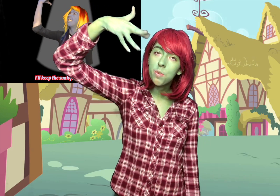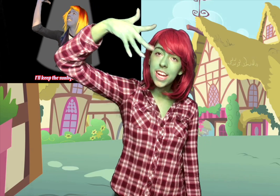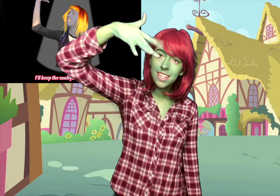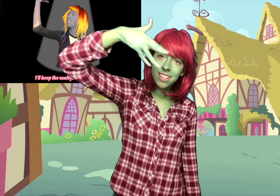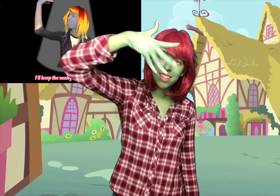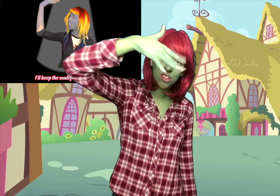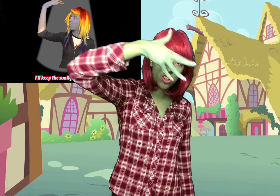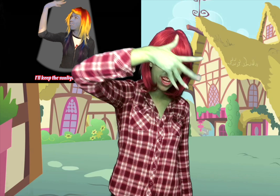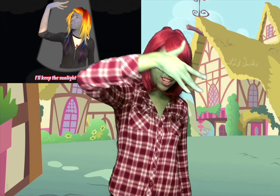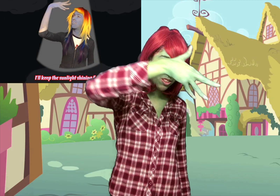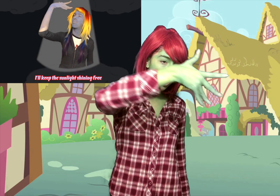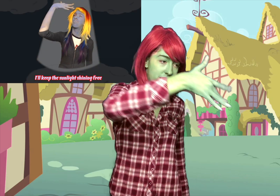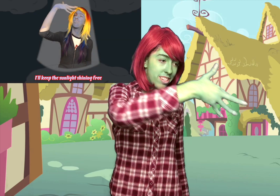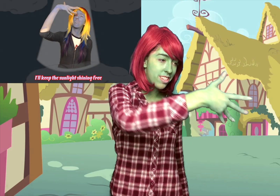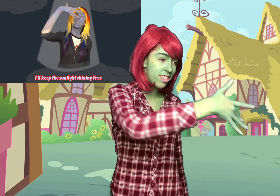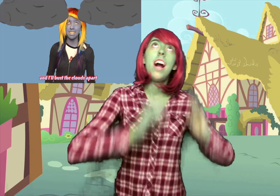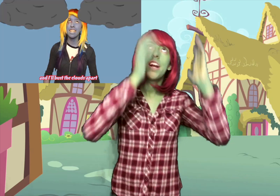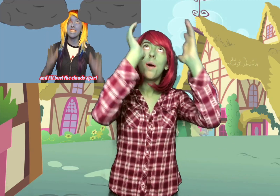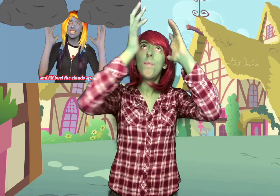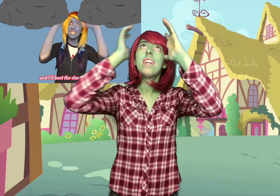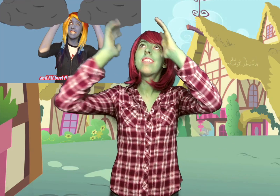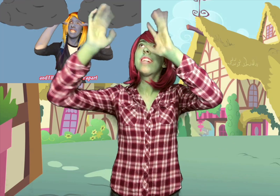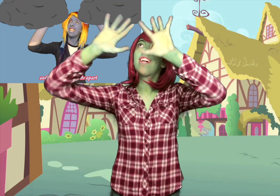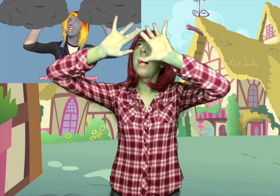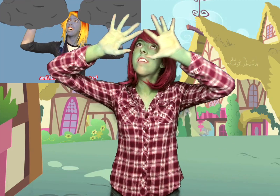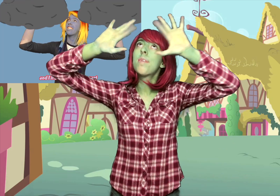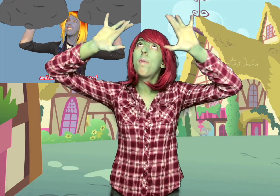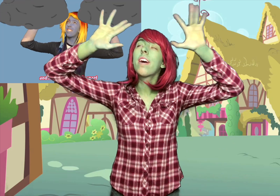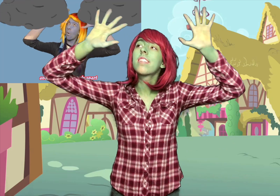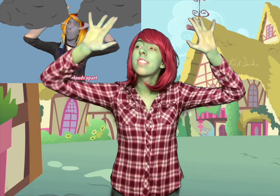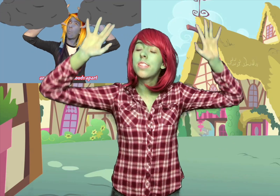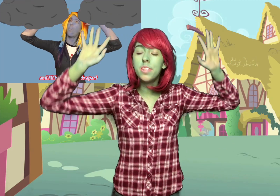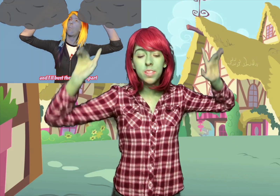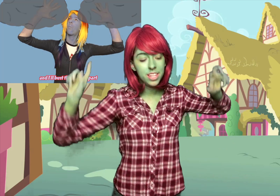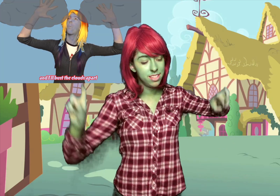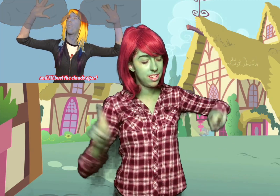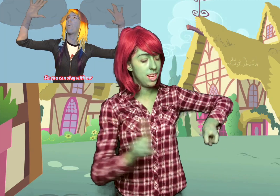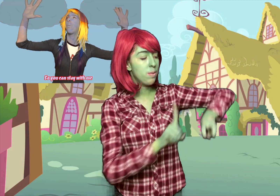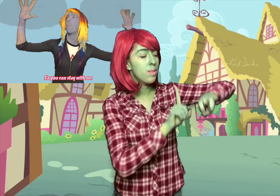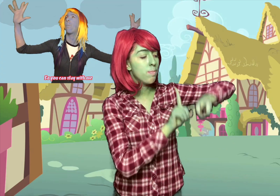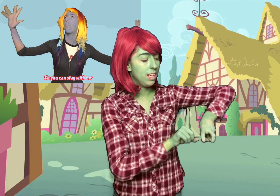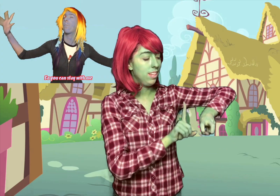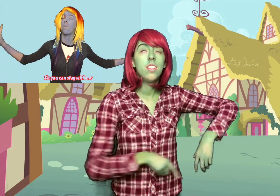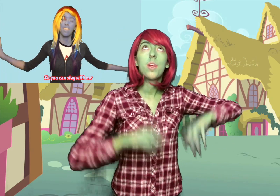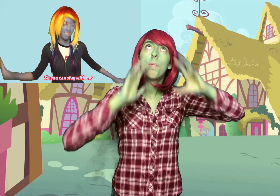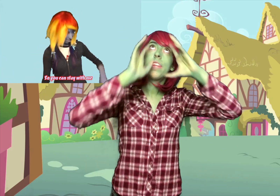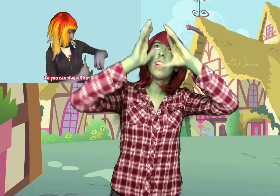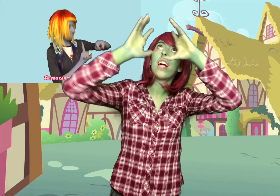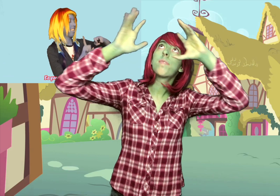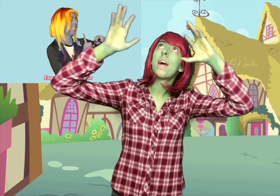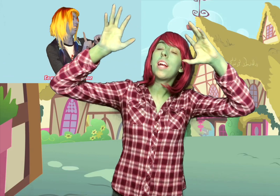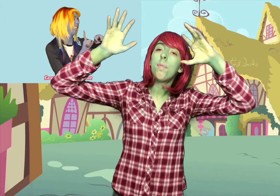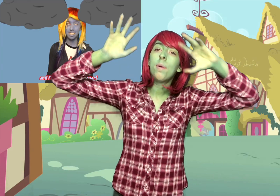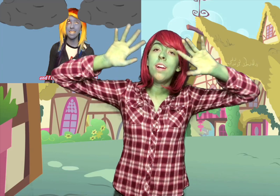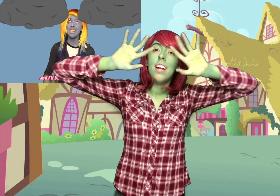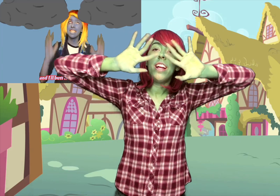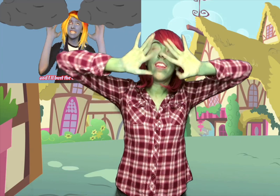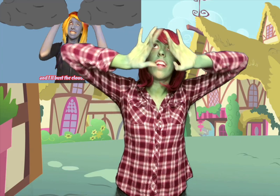rays to shine across and "i'll bust the clouds apart so you can stay with me" so i put the clouds back up and then i